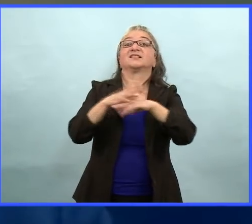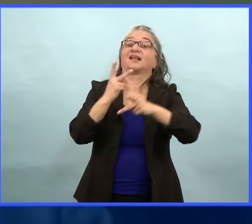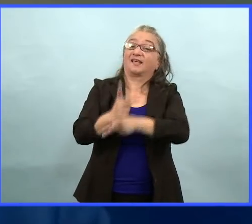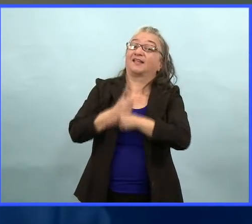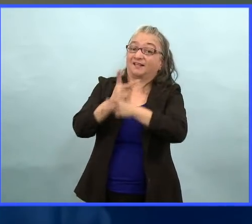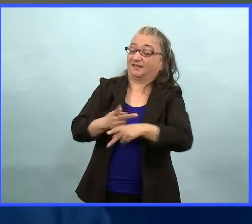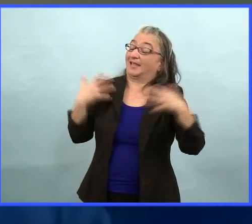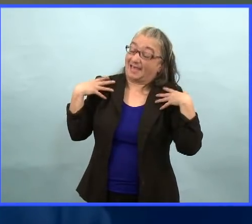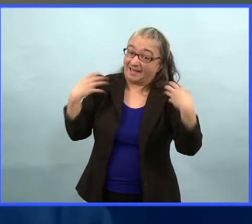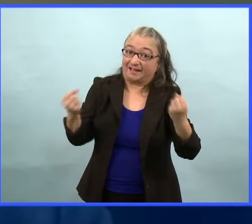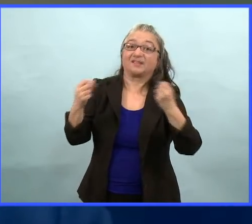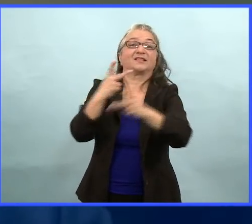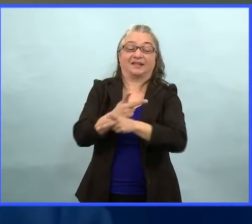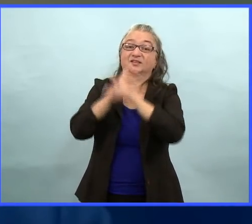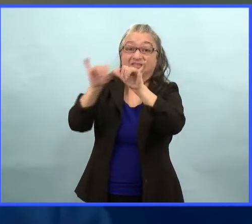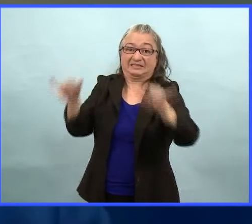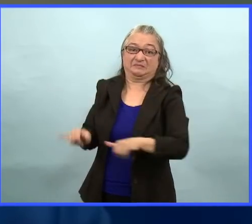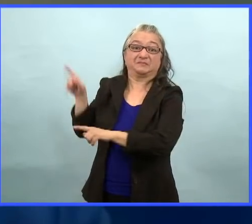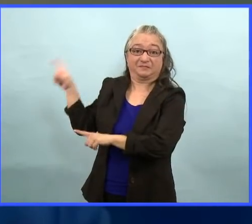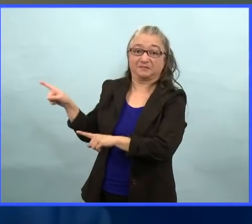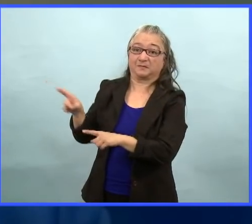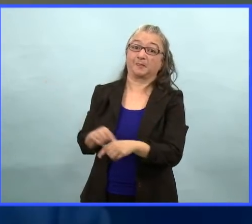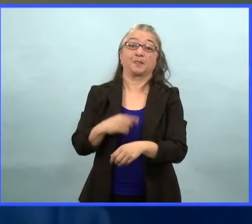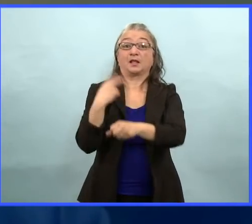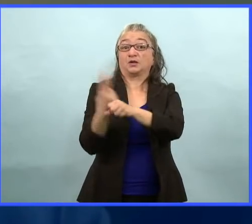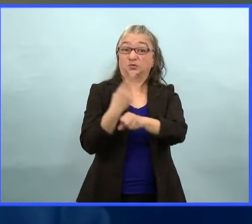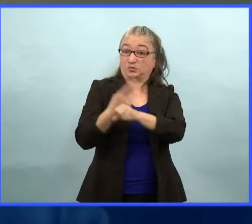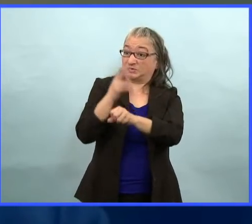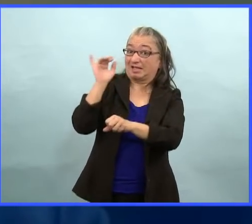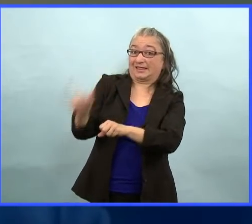it as a tool to be able to move through the operational steps we need to in the planning